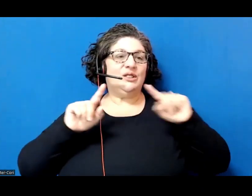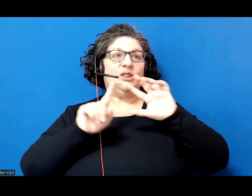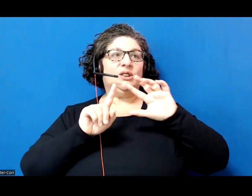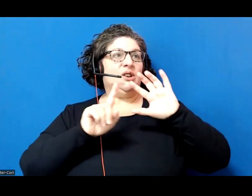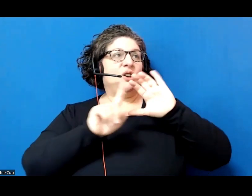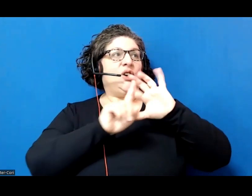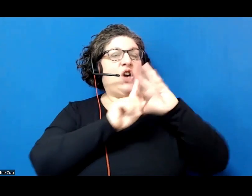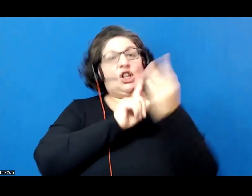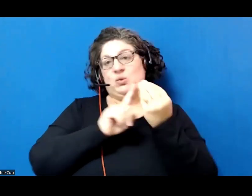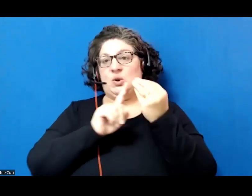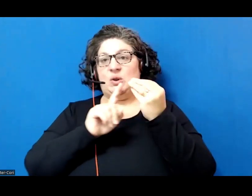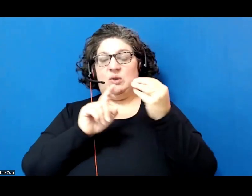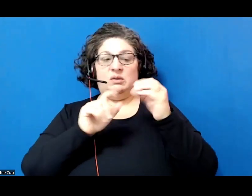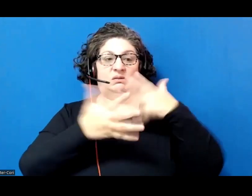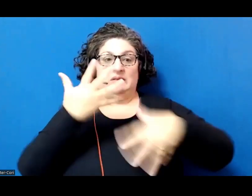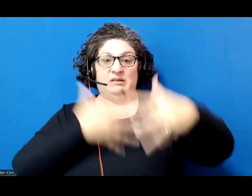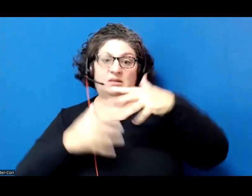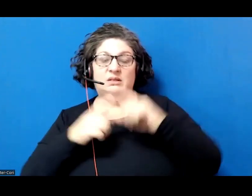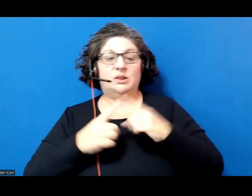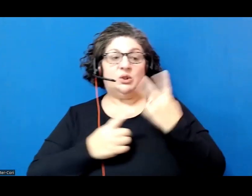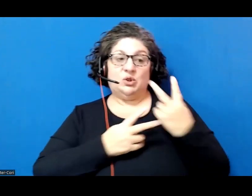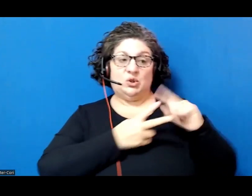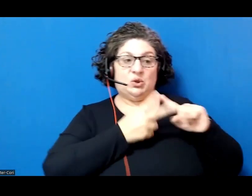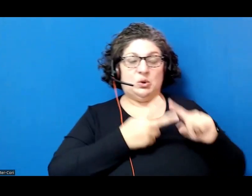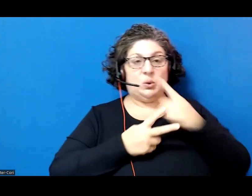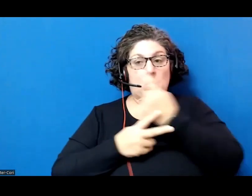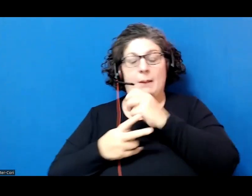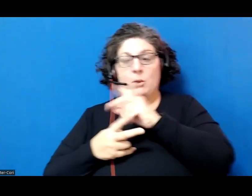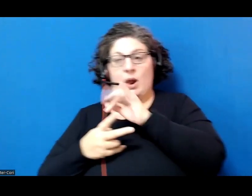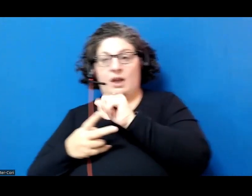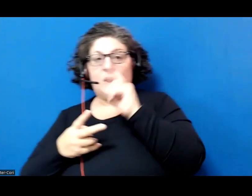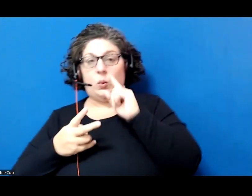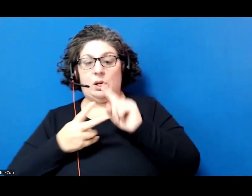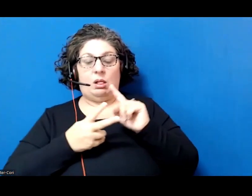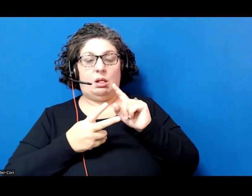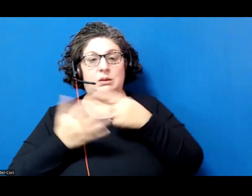Two cases that Professor Juan F. Perea will be talking about will tell us whether that